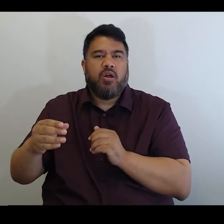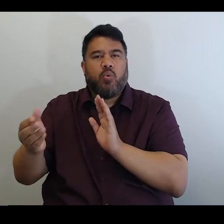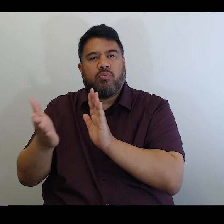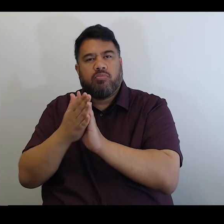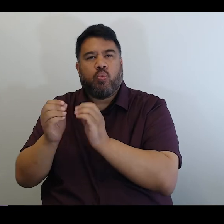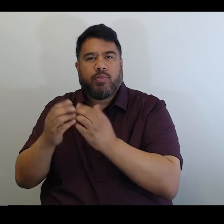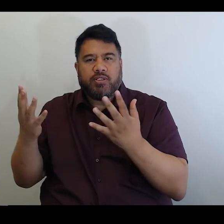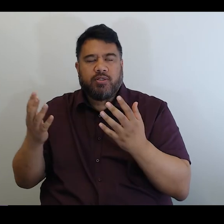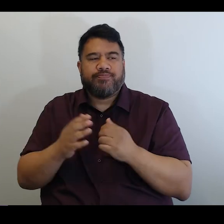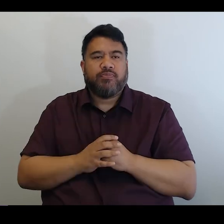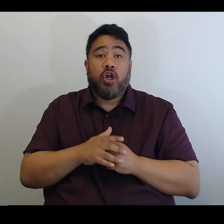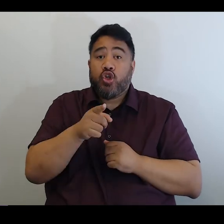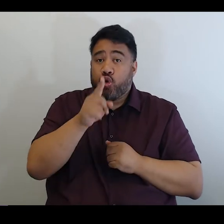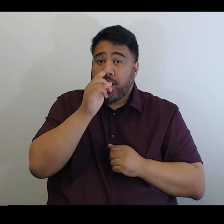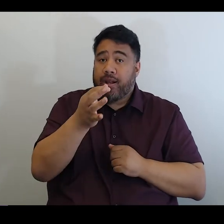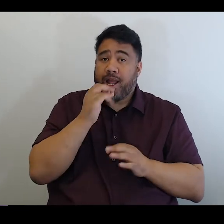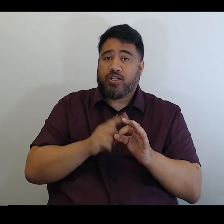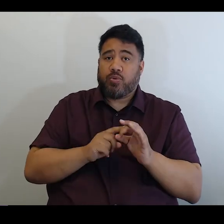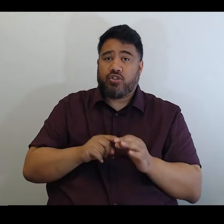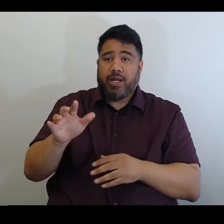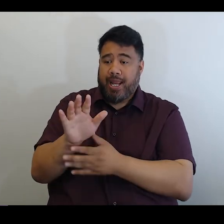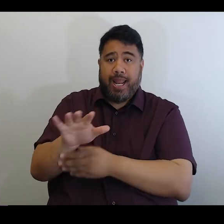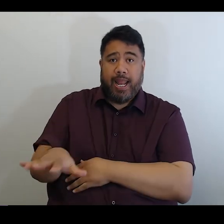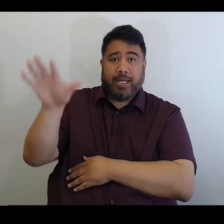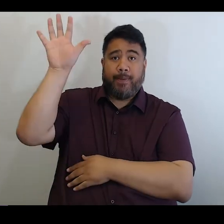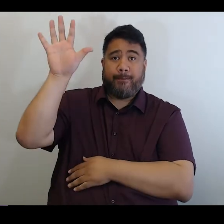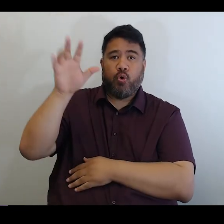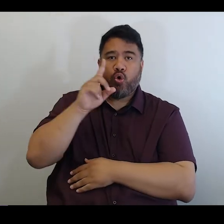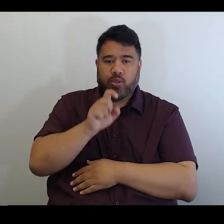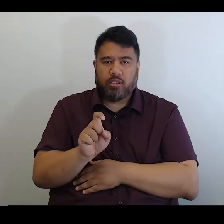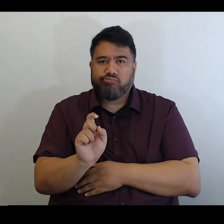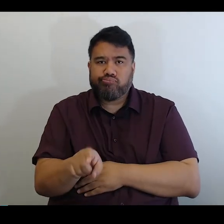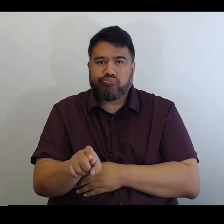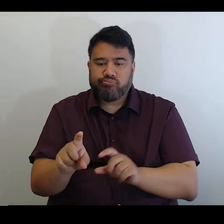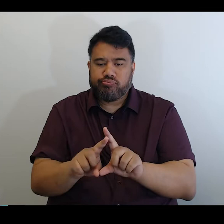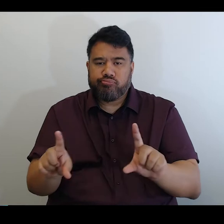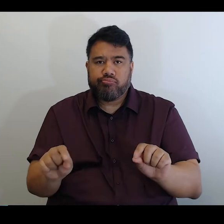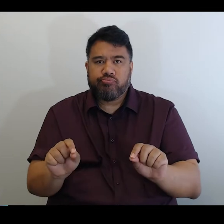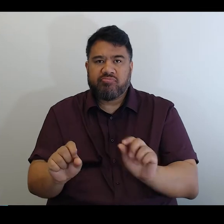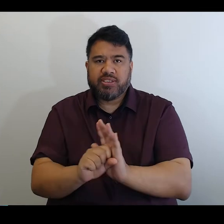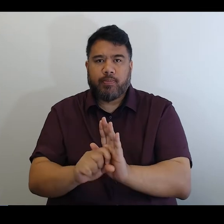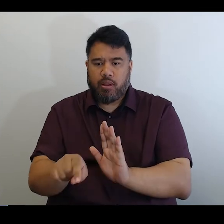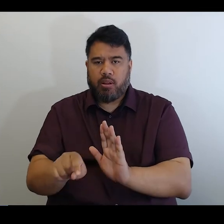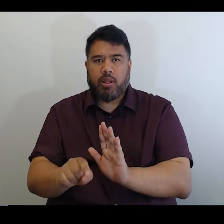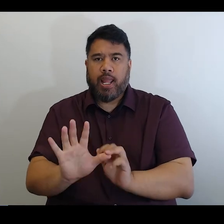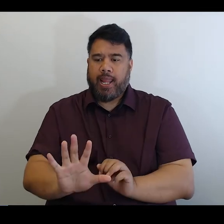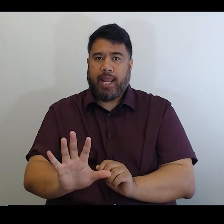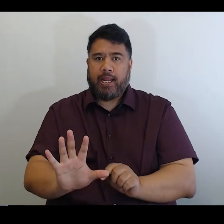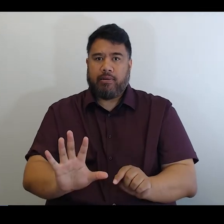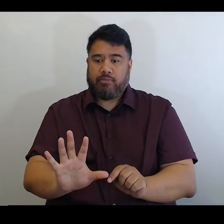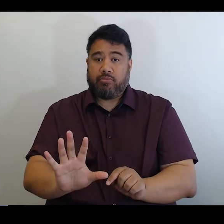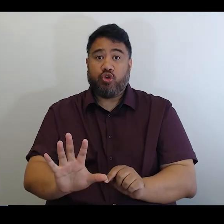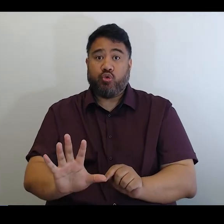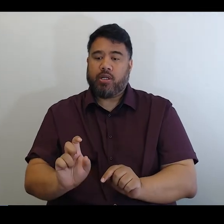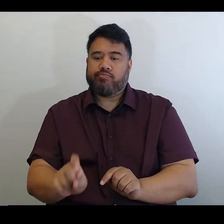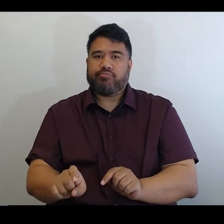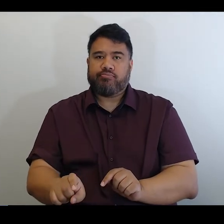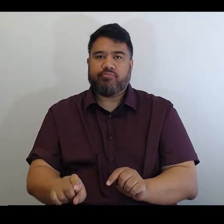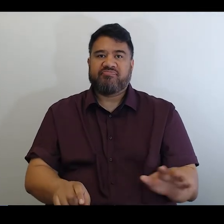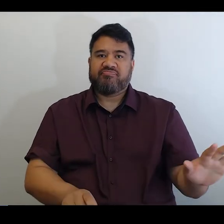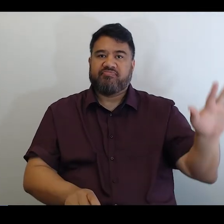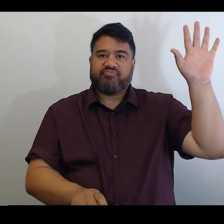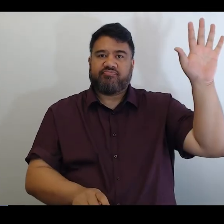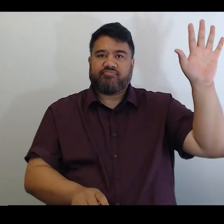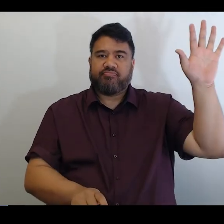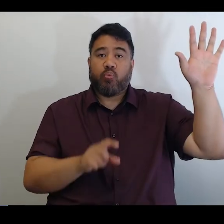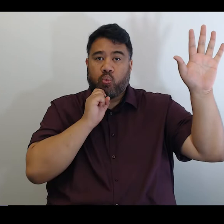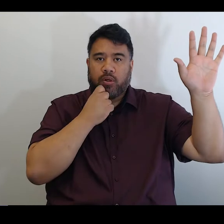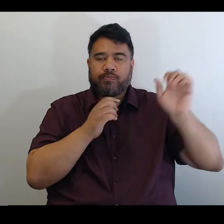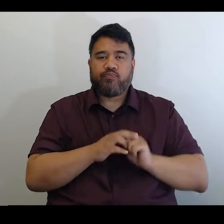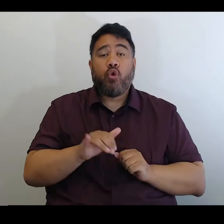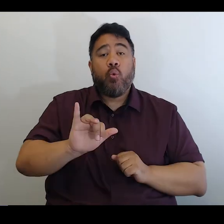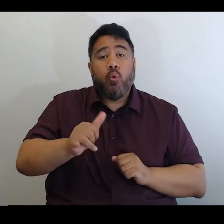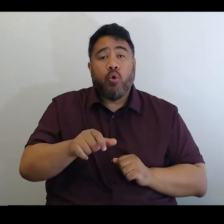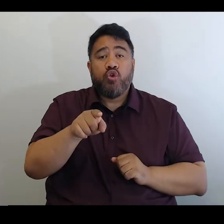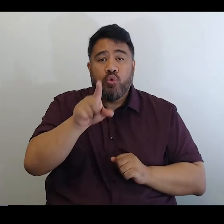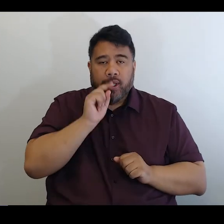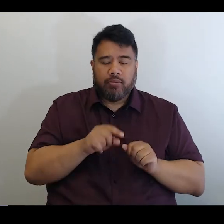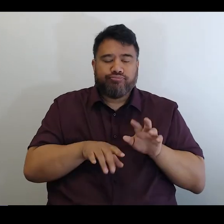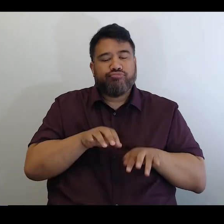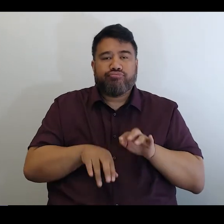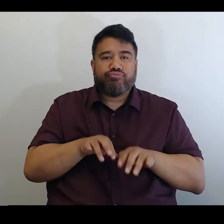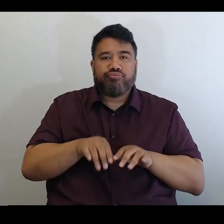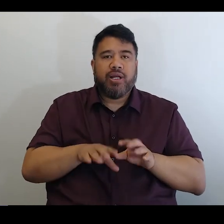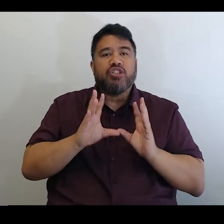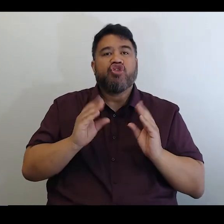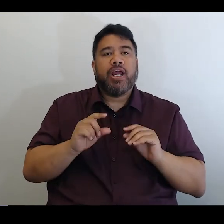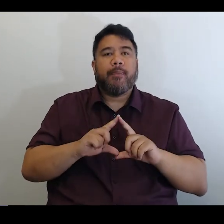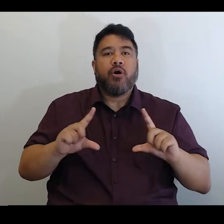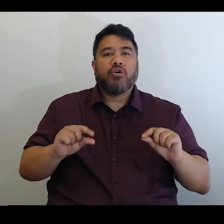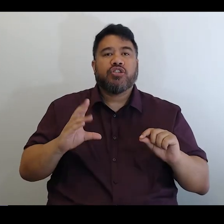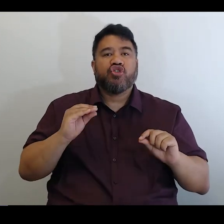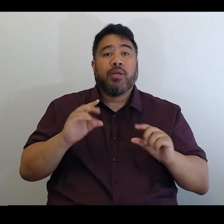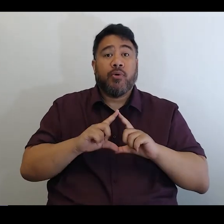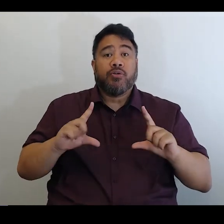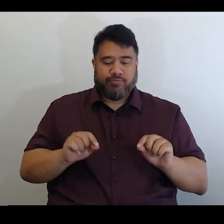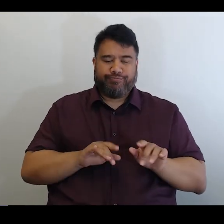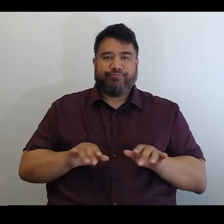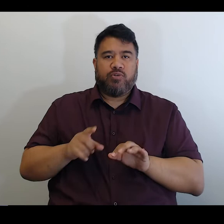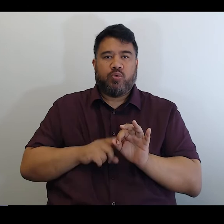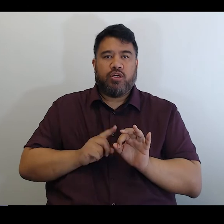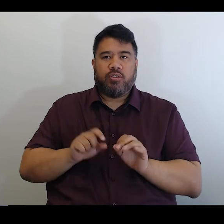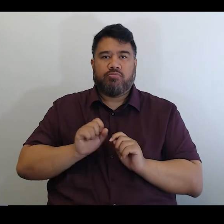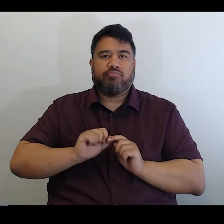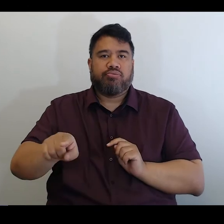or your physical hand if you're not able to do that. And of course, you can also type your questions in the chat and people are looking out for those and feeding them to me.